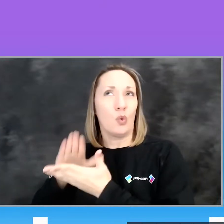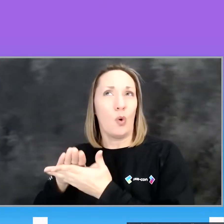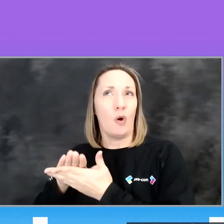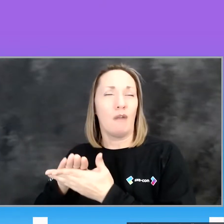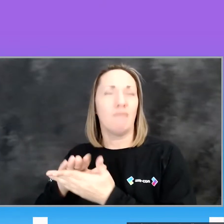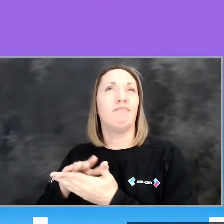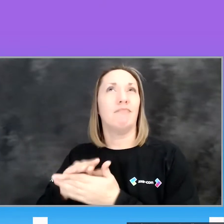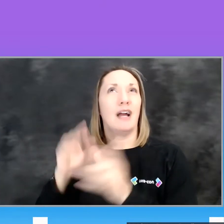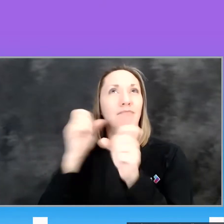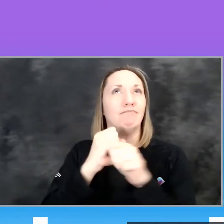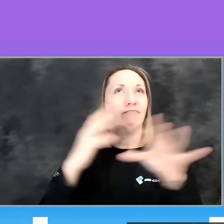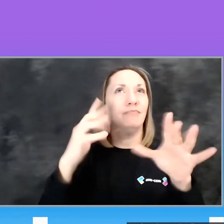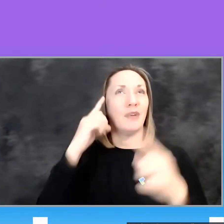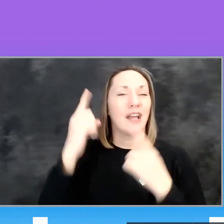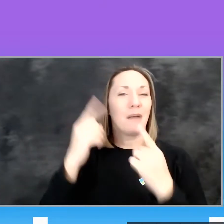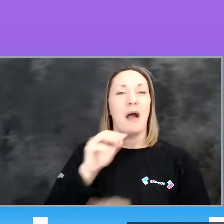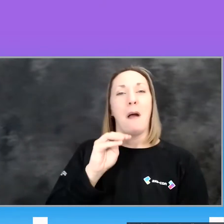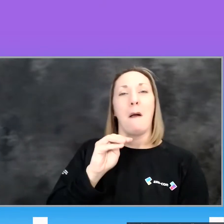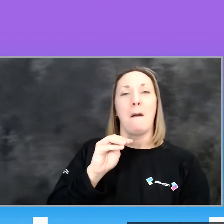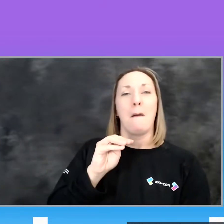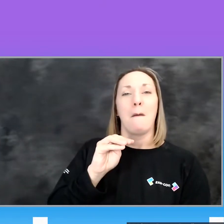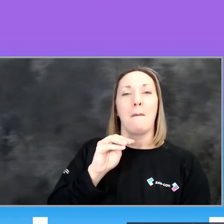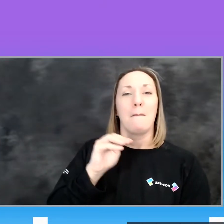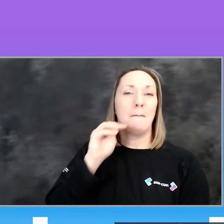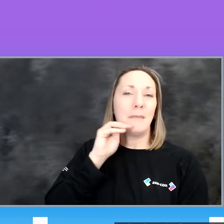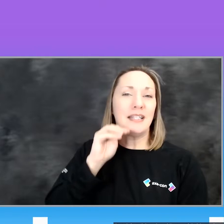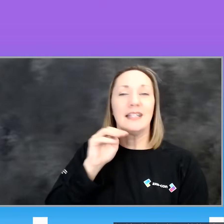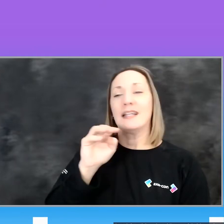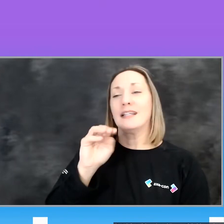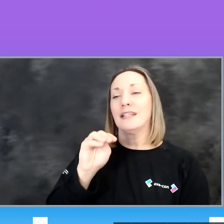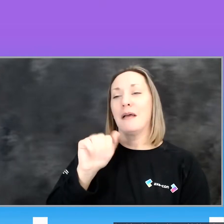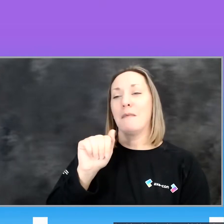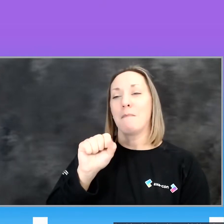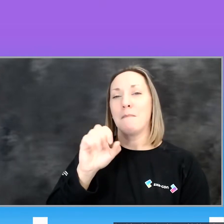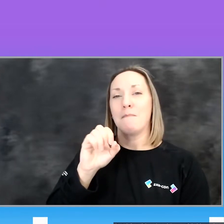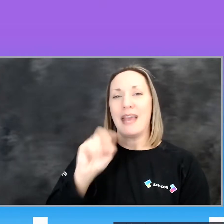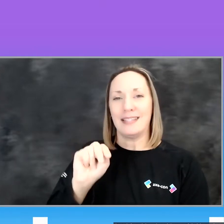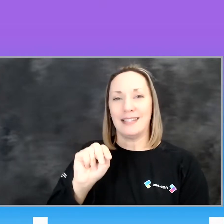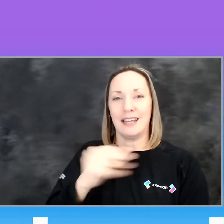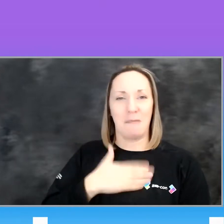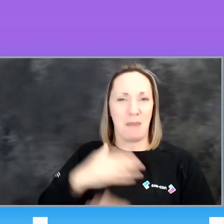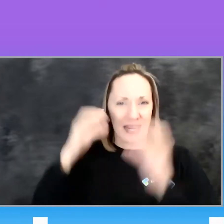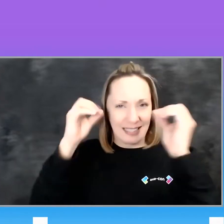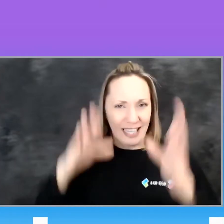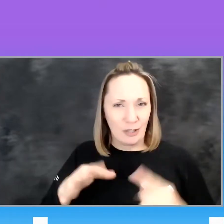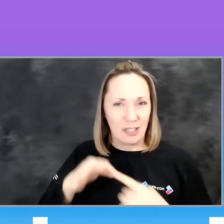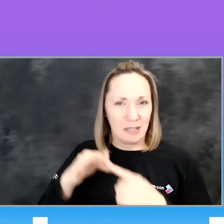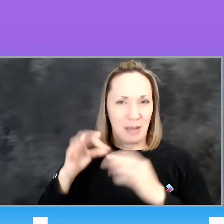about, you know, Mrs. Mason, my teacher in special ed, you know,